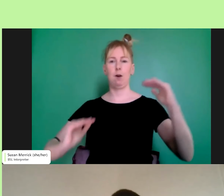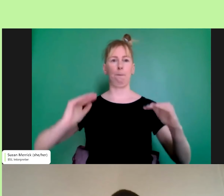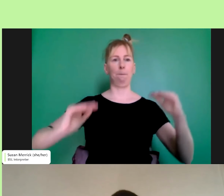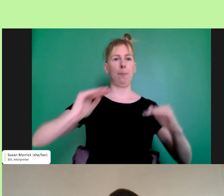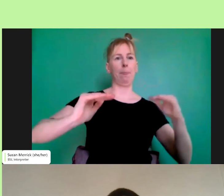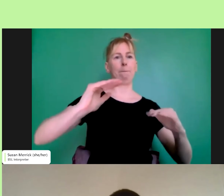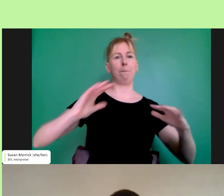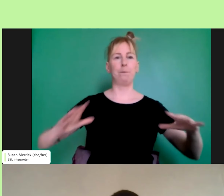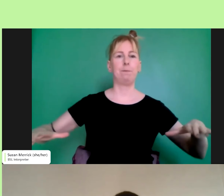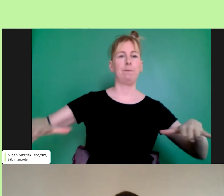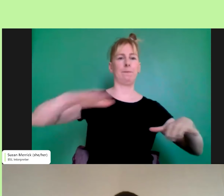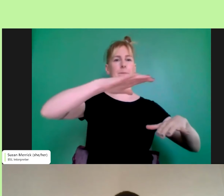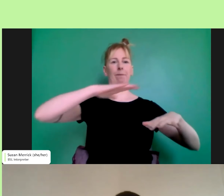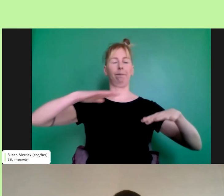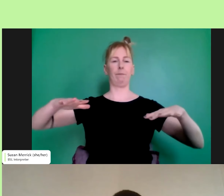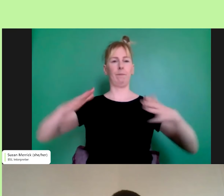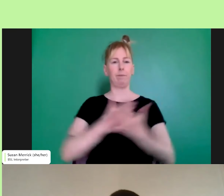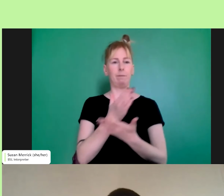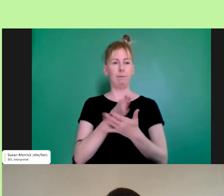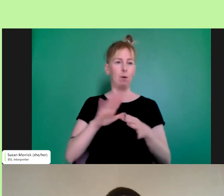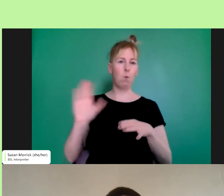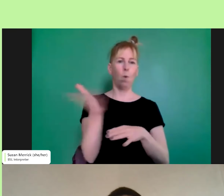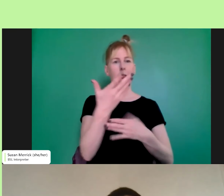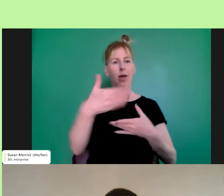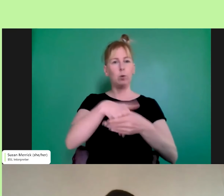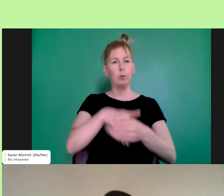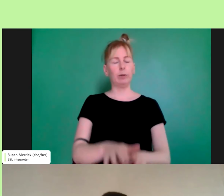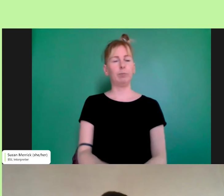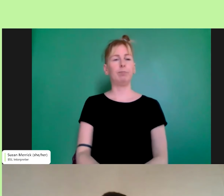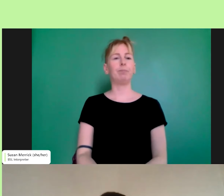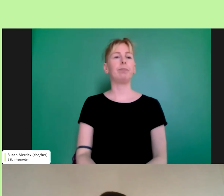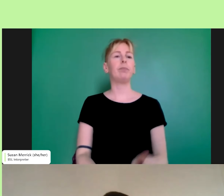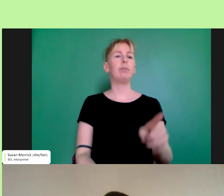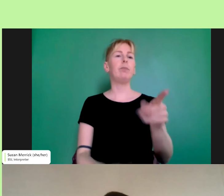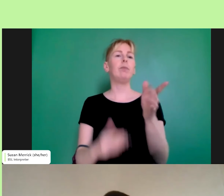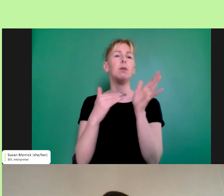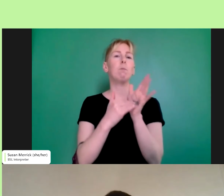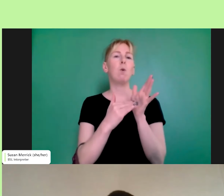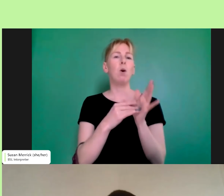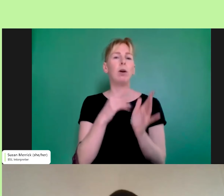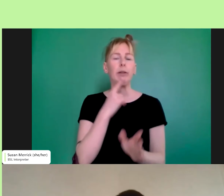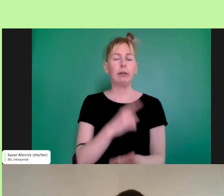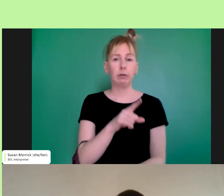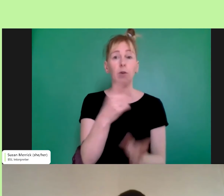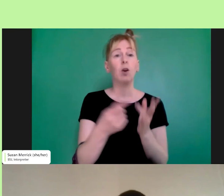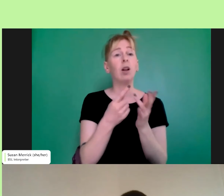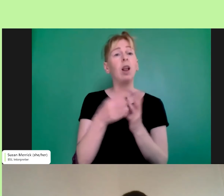we've got another question at the bottom here, there's been some observations on quick answers and questions that have already been posed. So I'm just going to jump